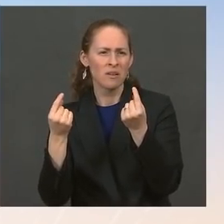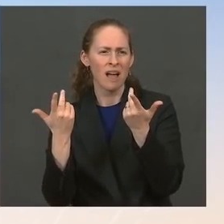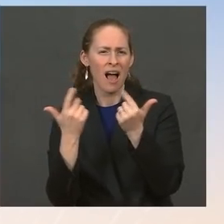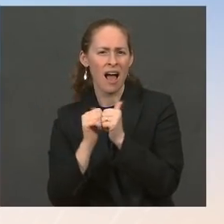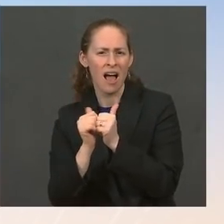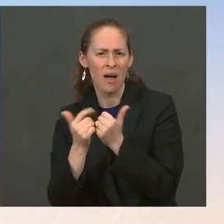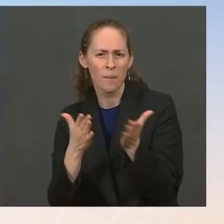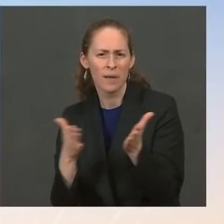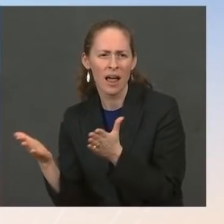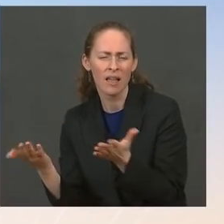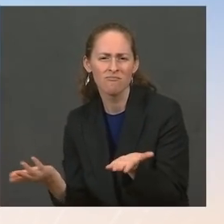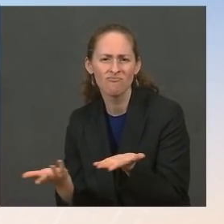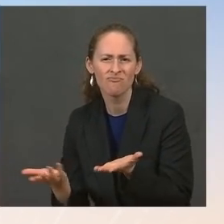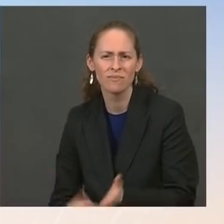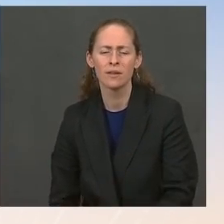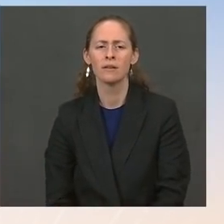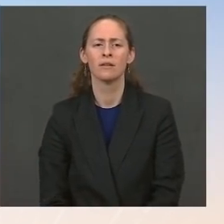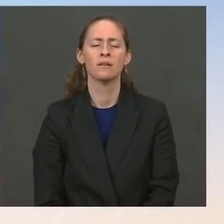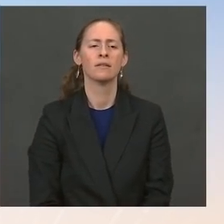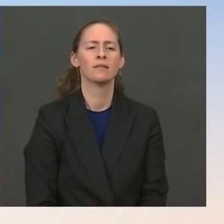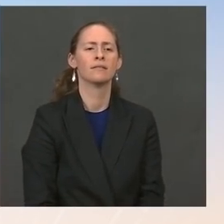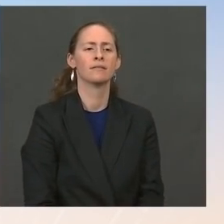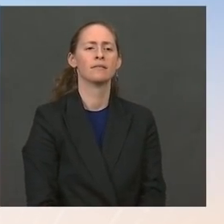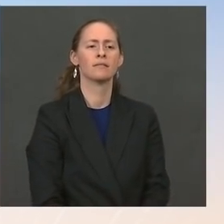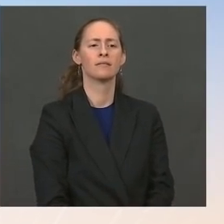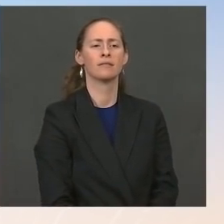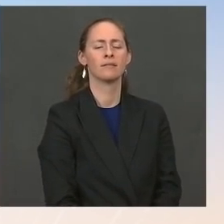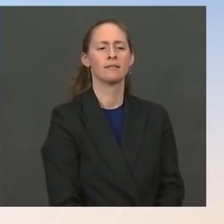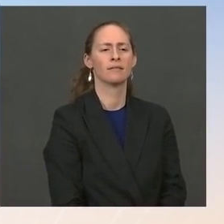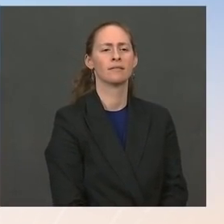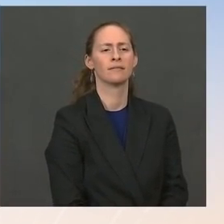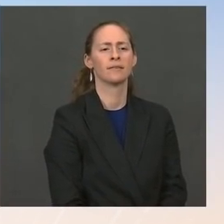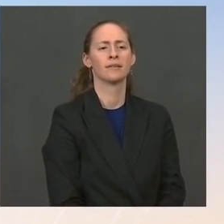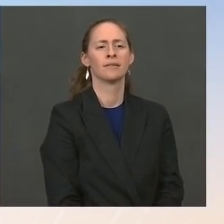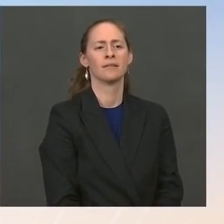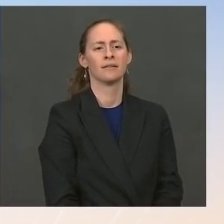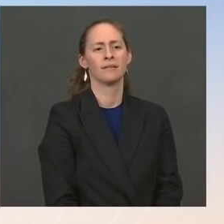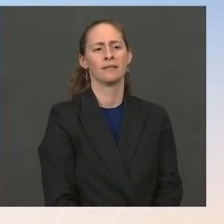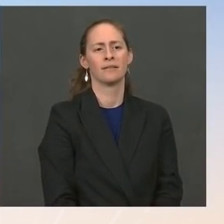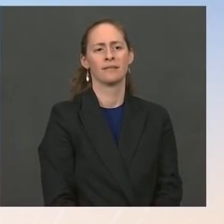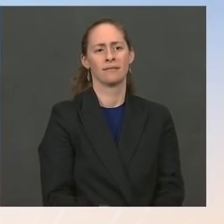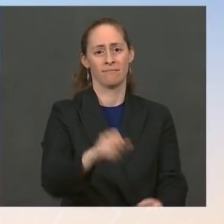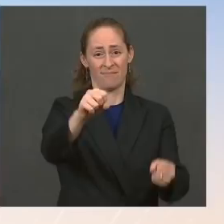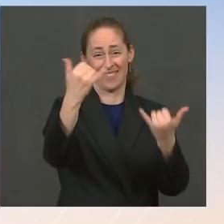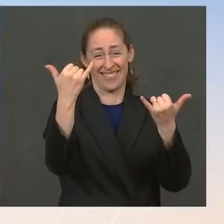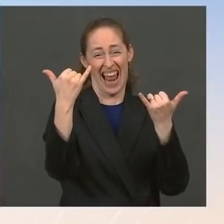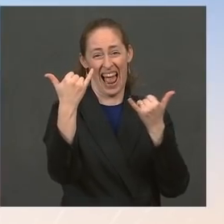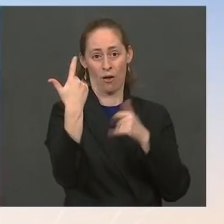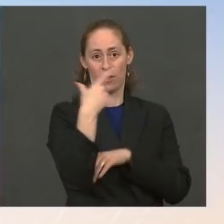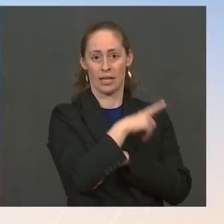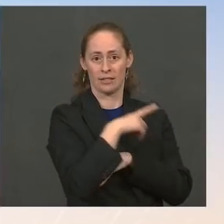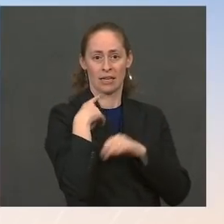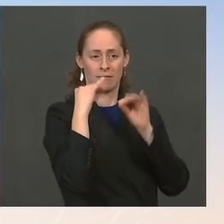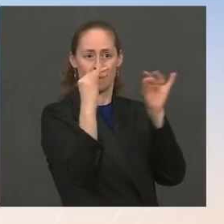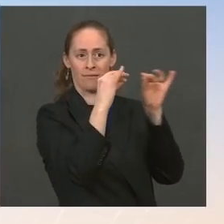I -- just given the pure volume of legislative work this week, I have not had a conversation with the legislative team about this.